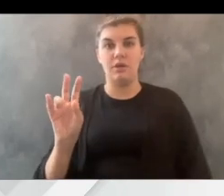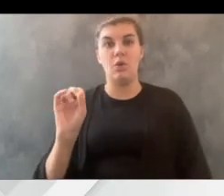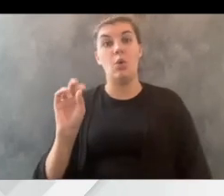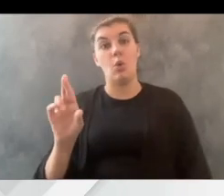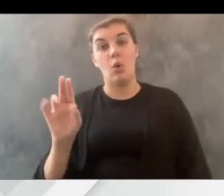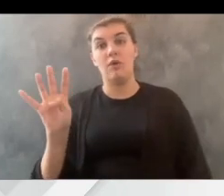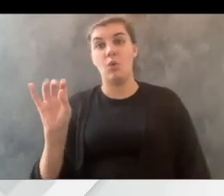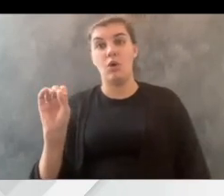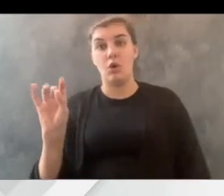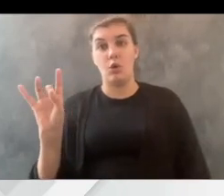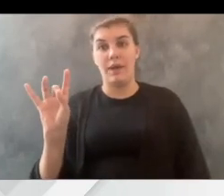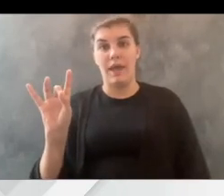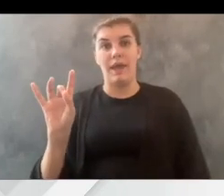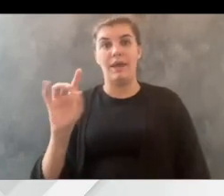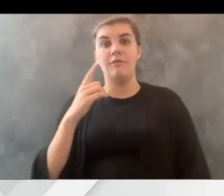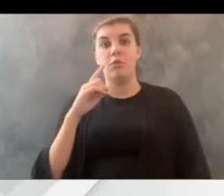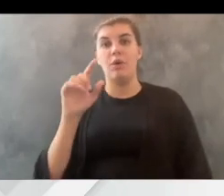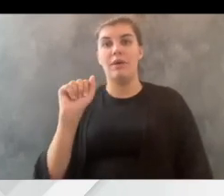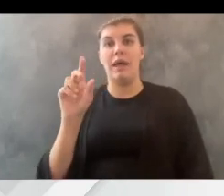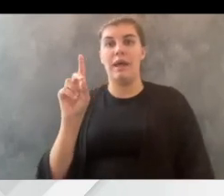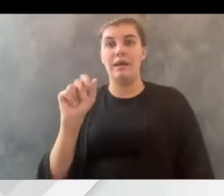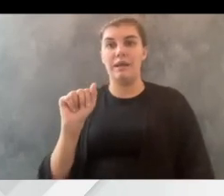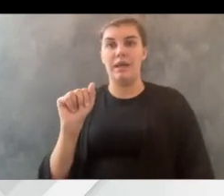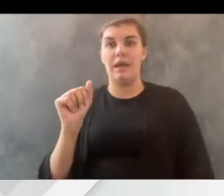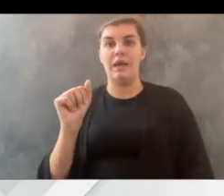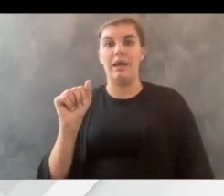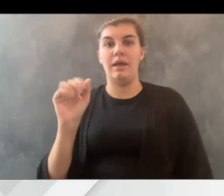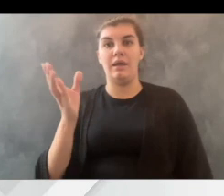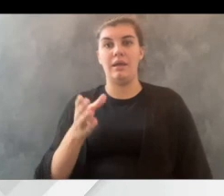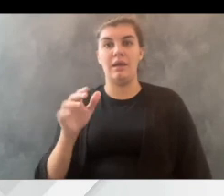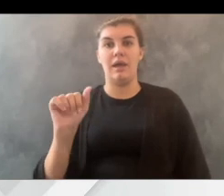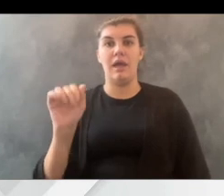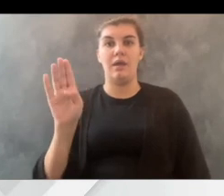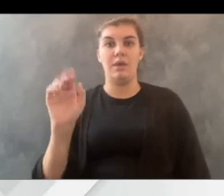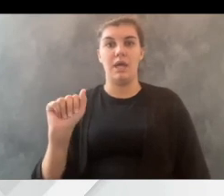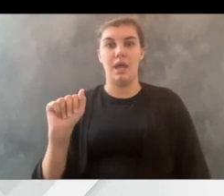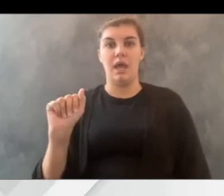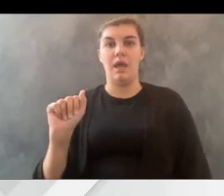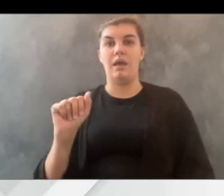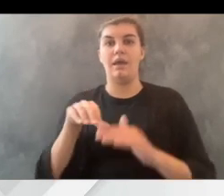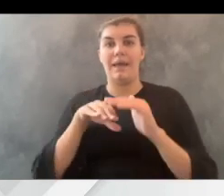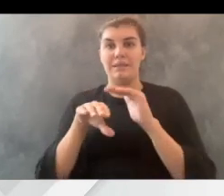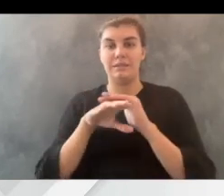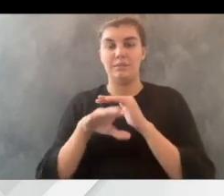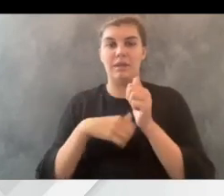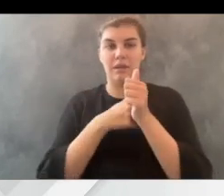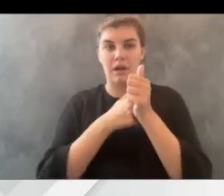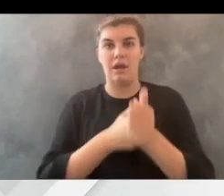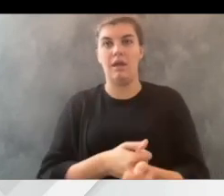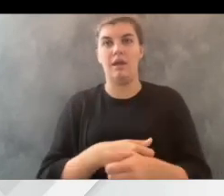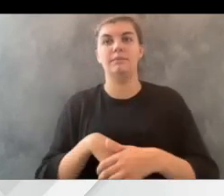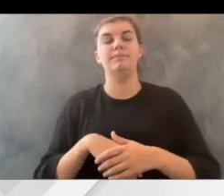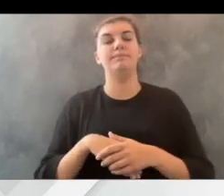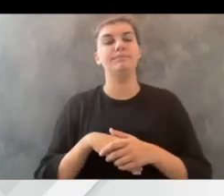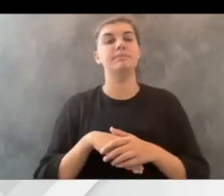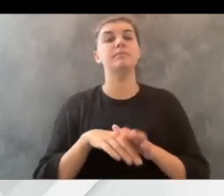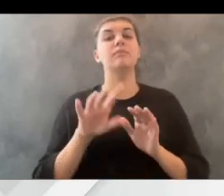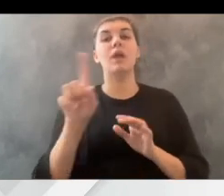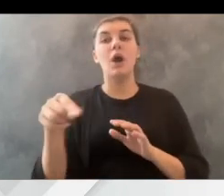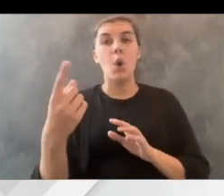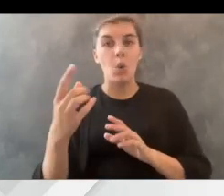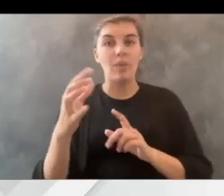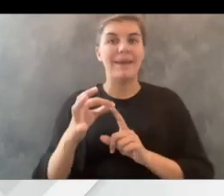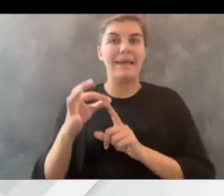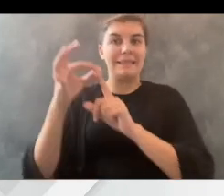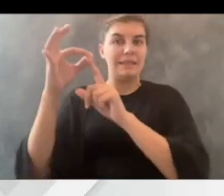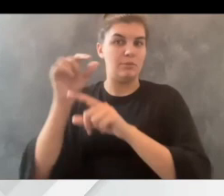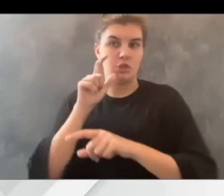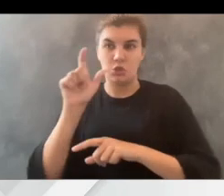or 408 of the ADA and ABA Accessibility Guidelines. The only exception to this requirement is in